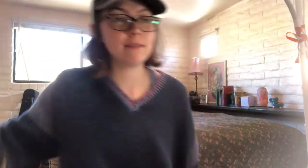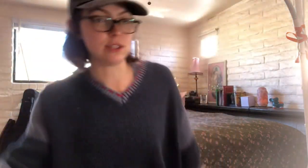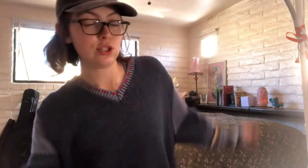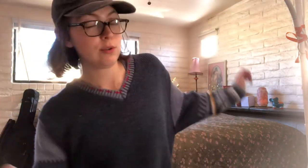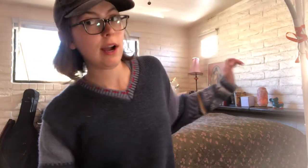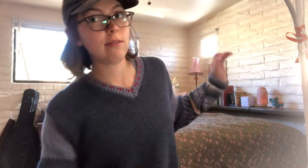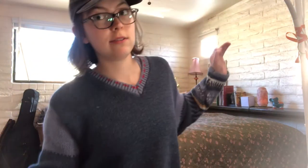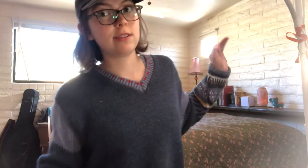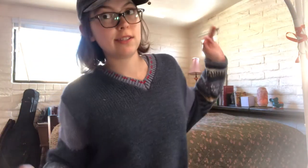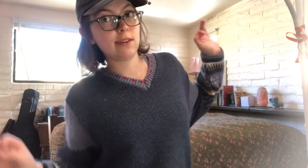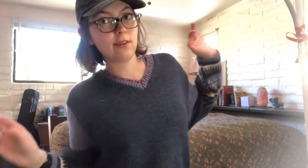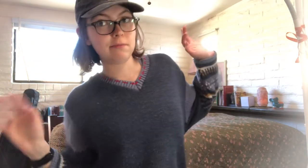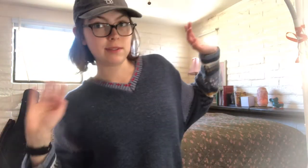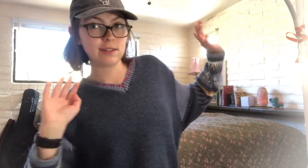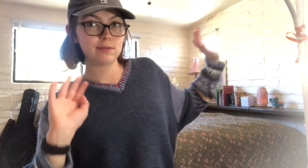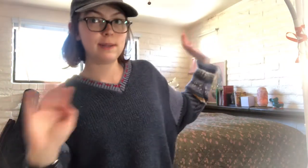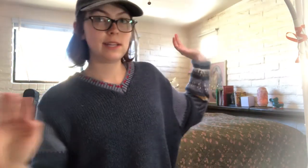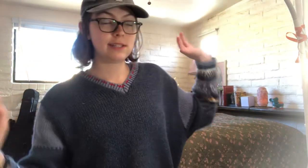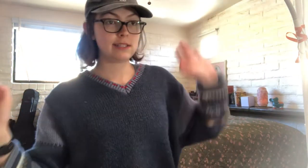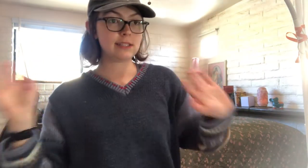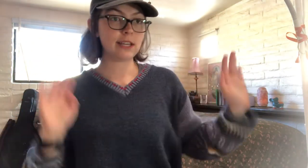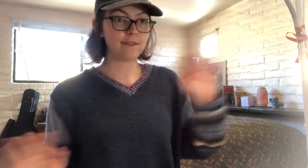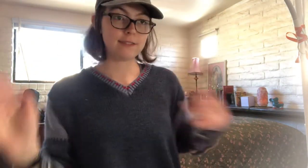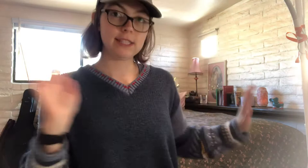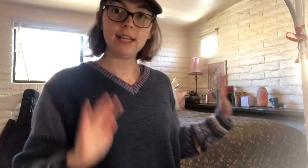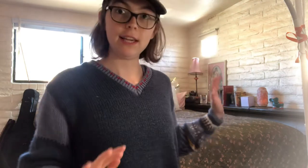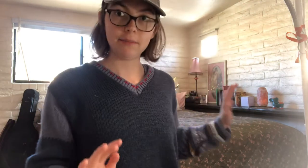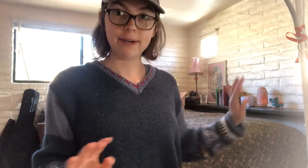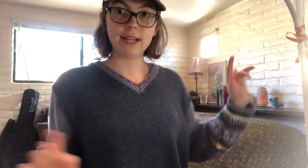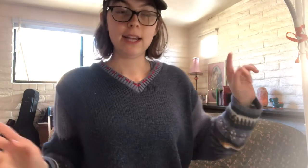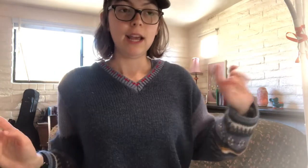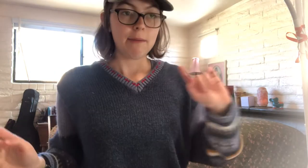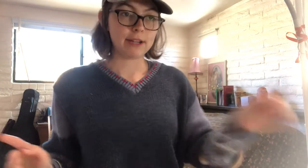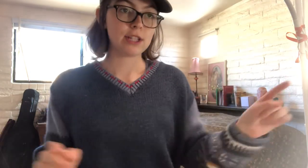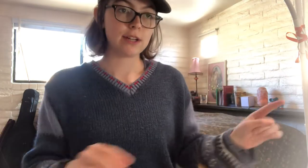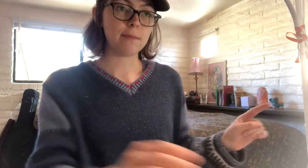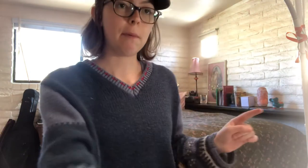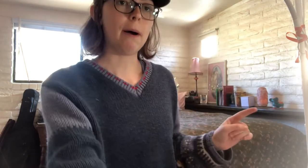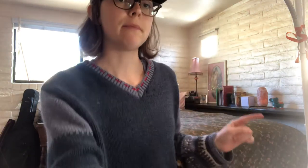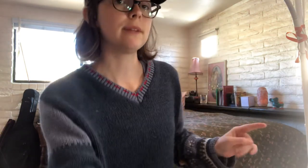was two hours so i'm a little bit sick of sitting but i'm actually gonna pop really